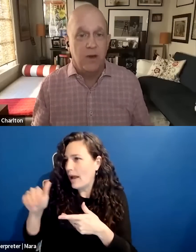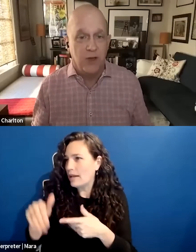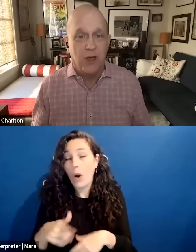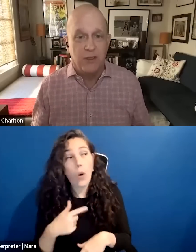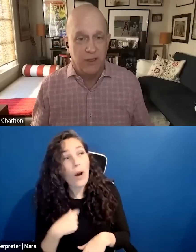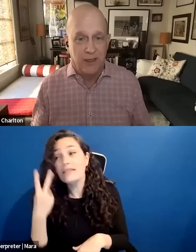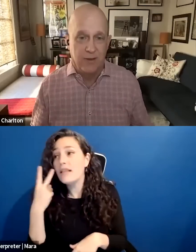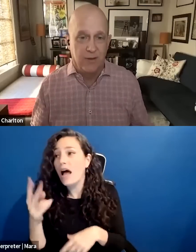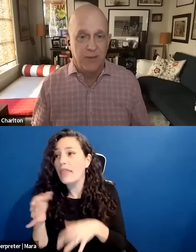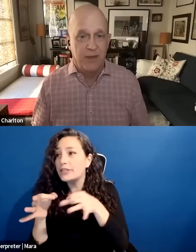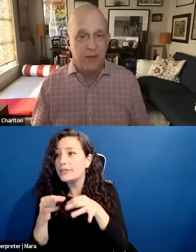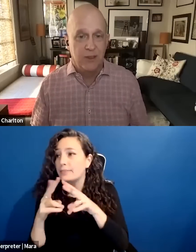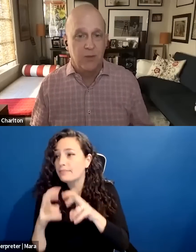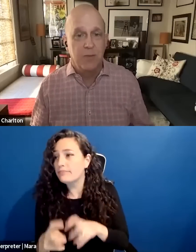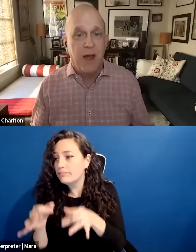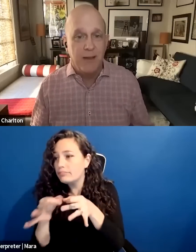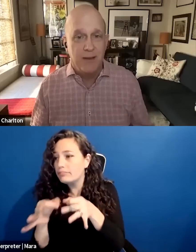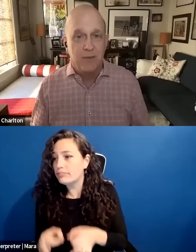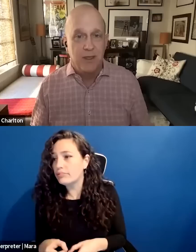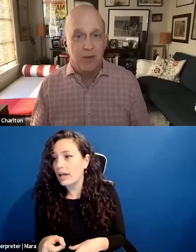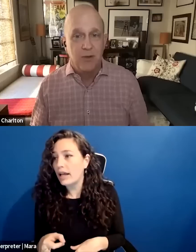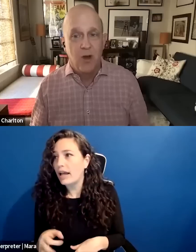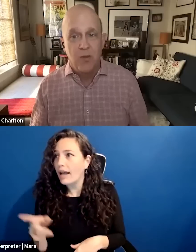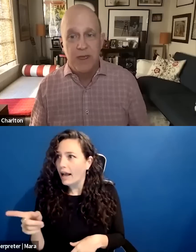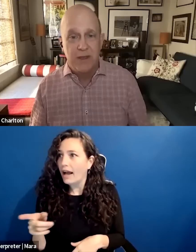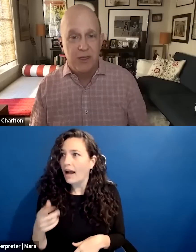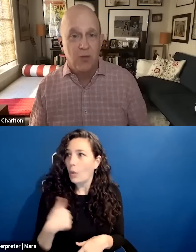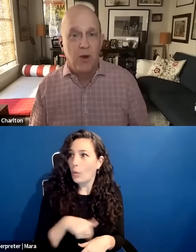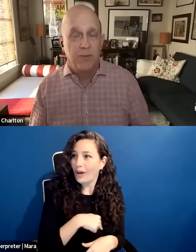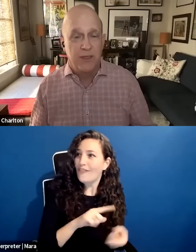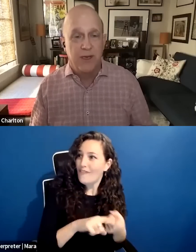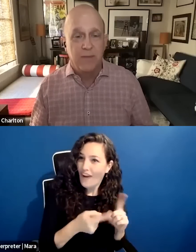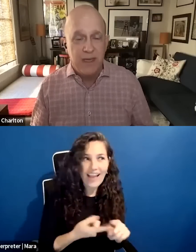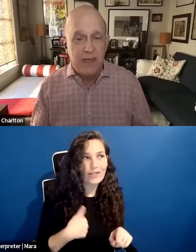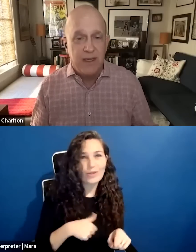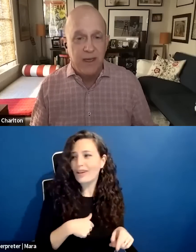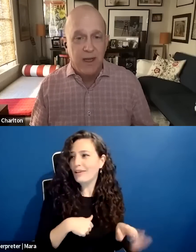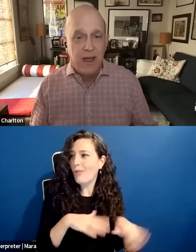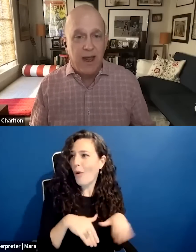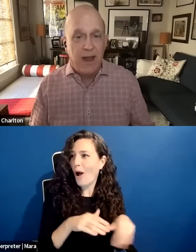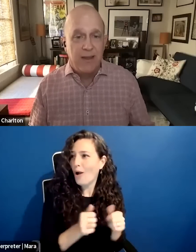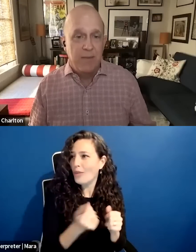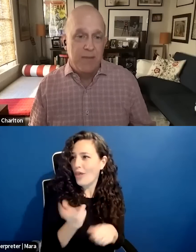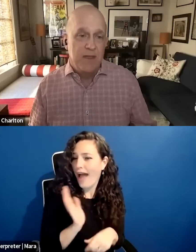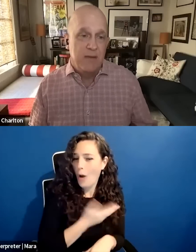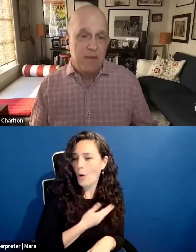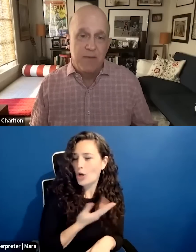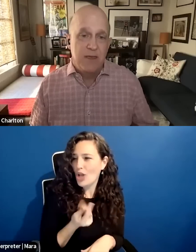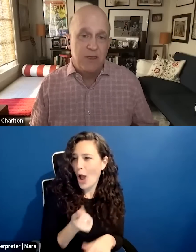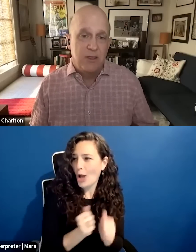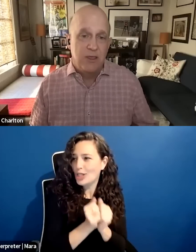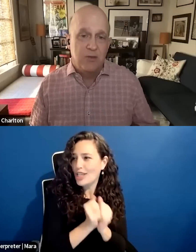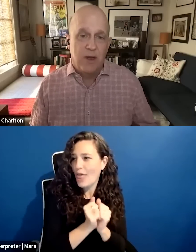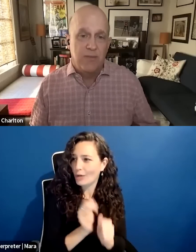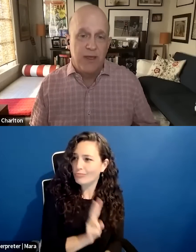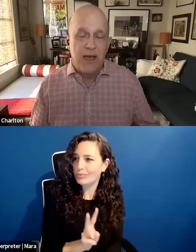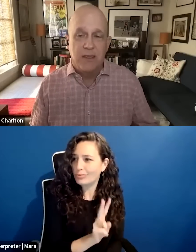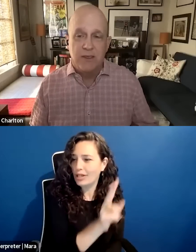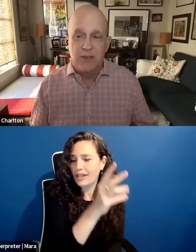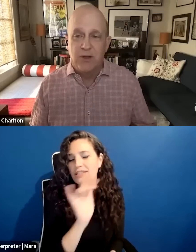we walk our dogs together." I mean, just to remind them that you know me, that you're representing me and that maybe it's right up the alley.